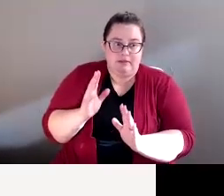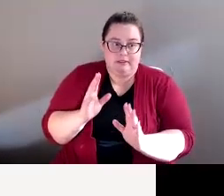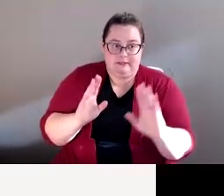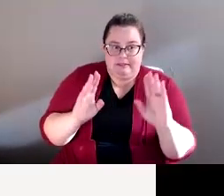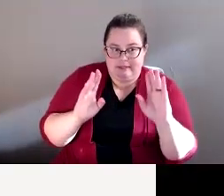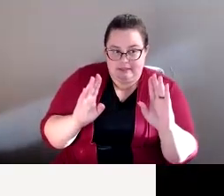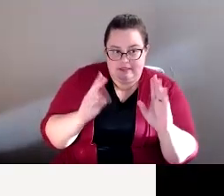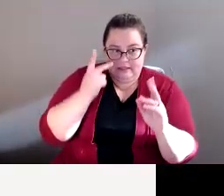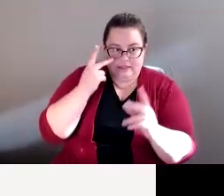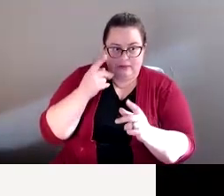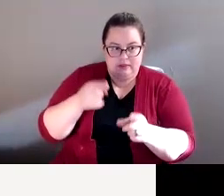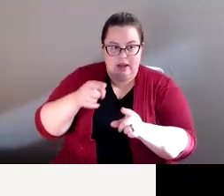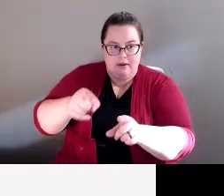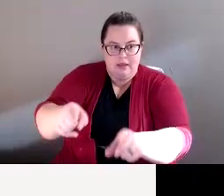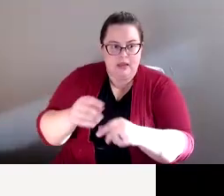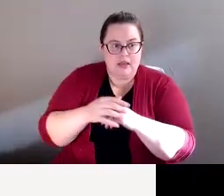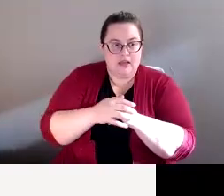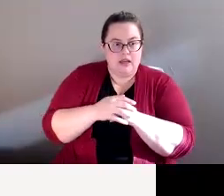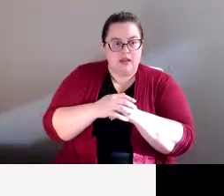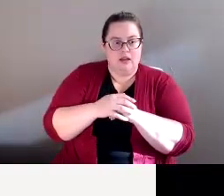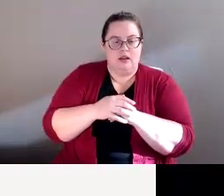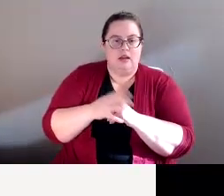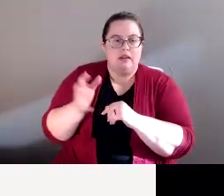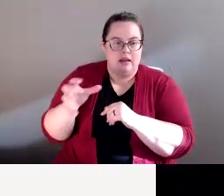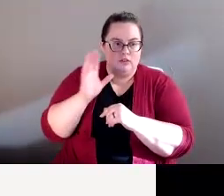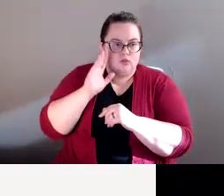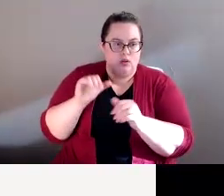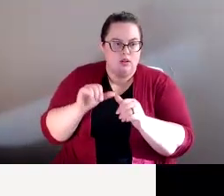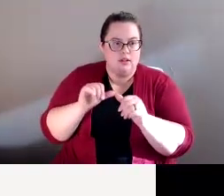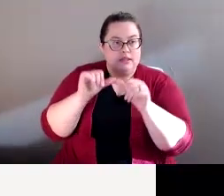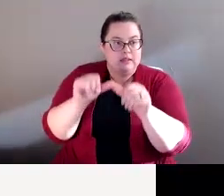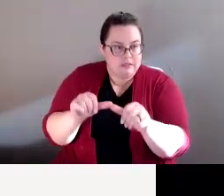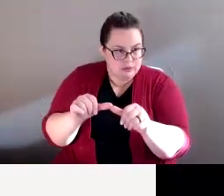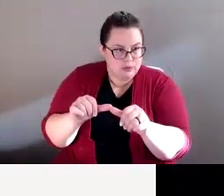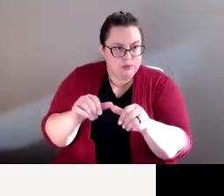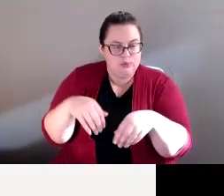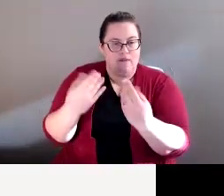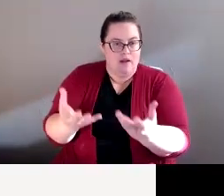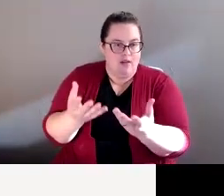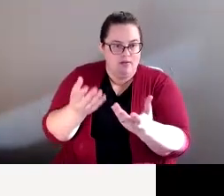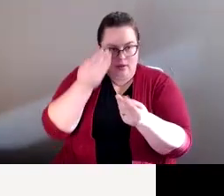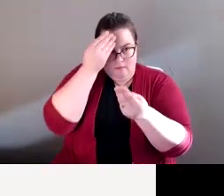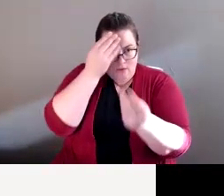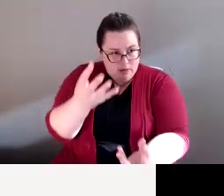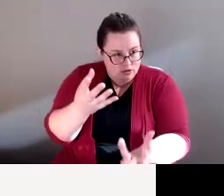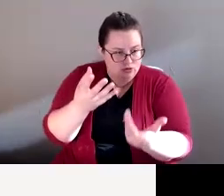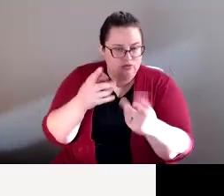In the coming months, Canvas will continue to provide us information as well too and guidelines like they've always done in the past.